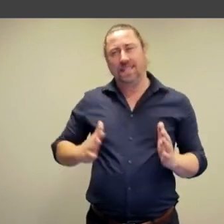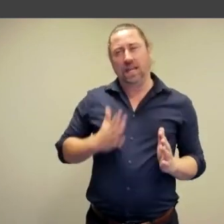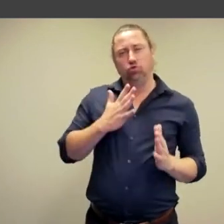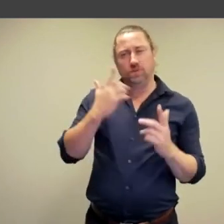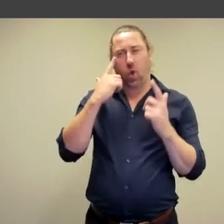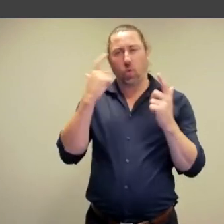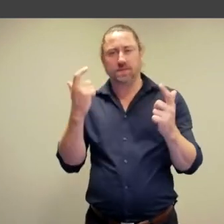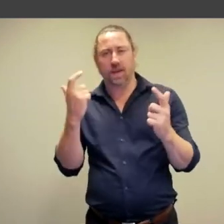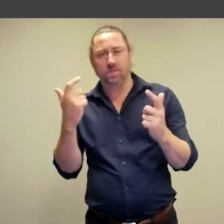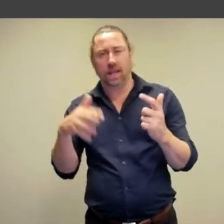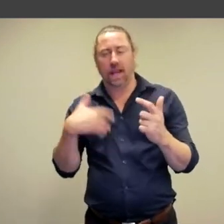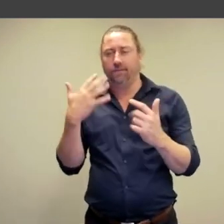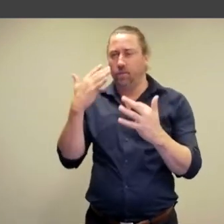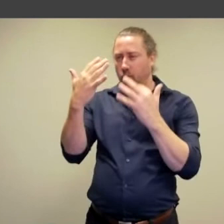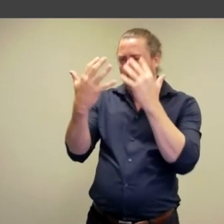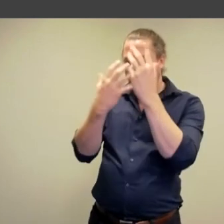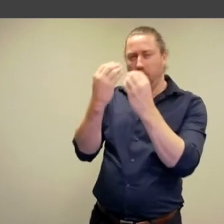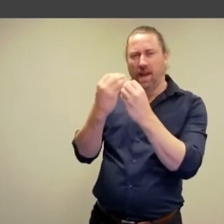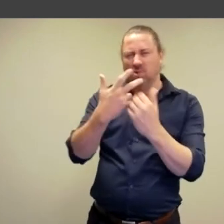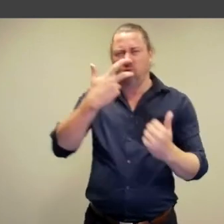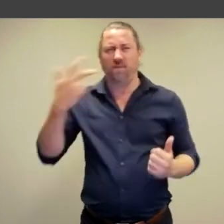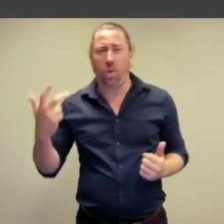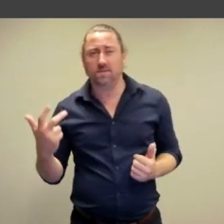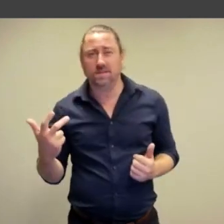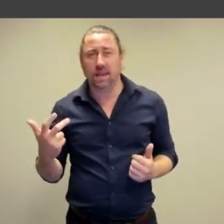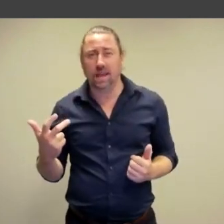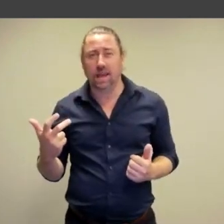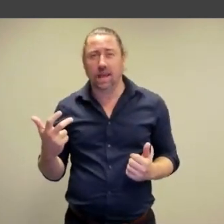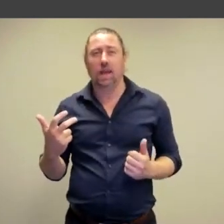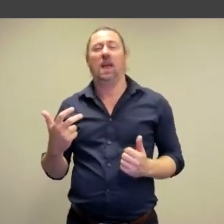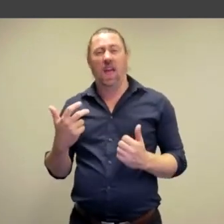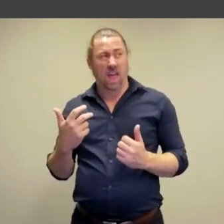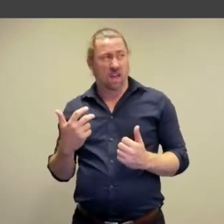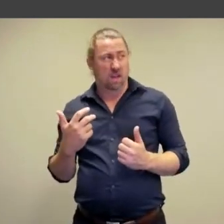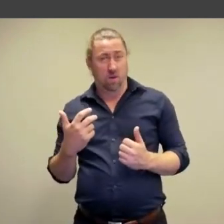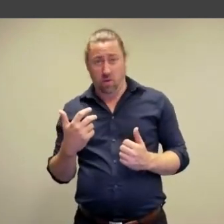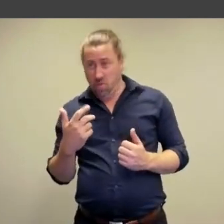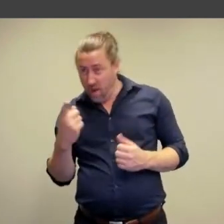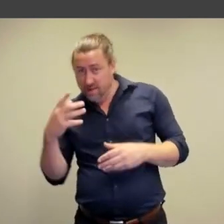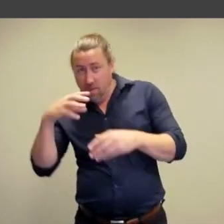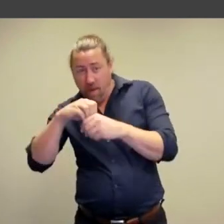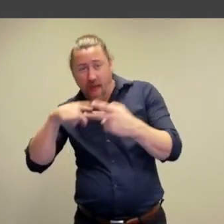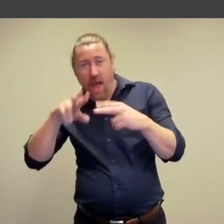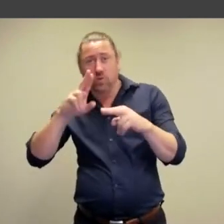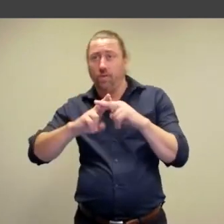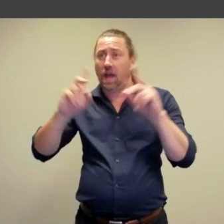mesmerizing, revolting and maybe even questionable in our contemporary